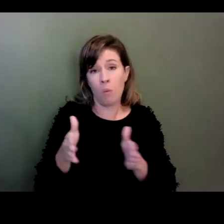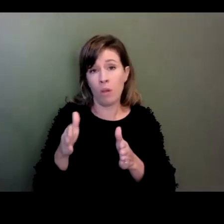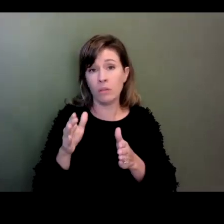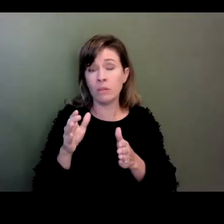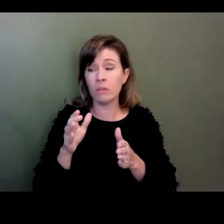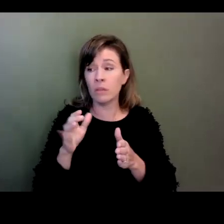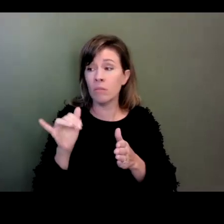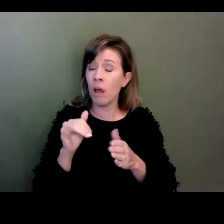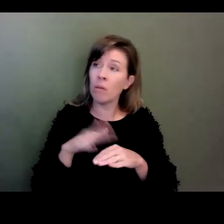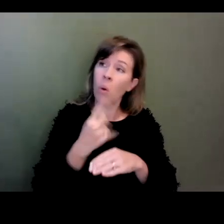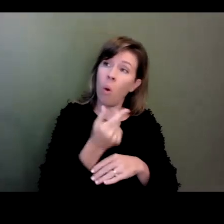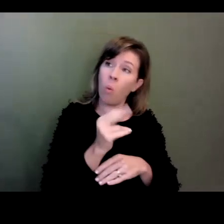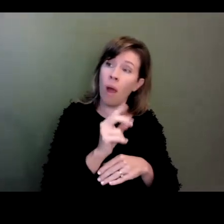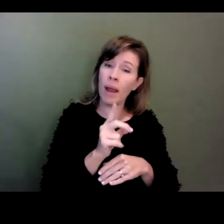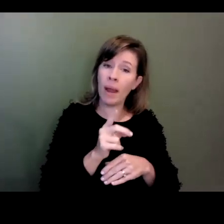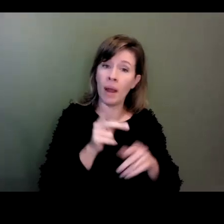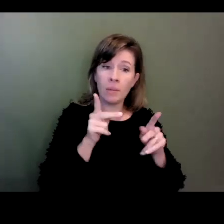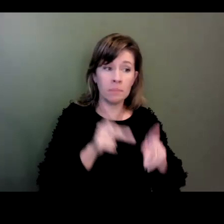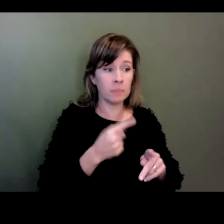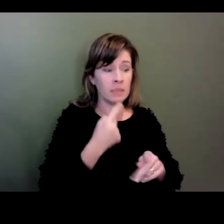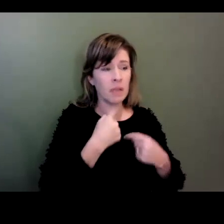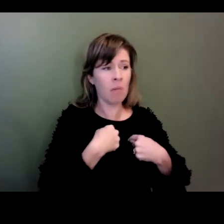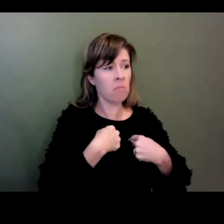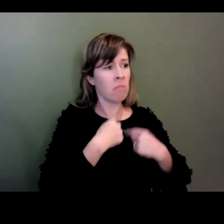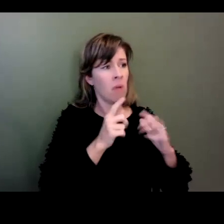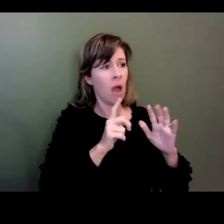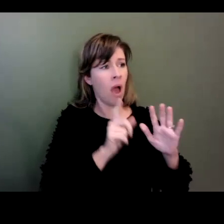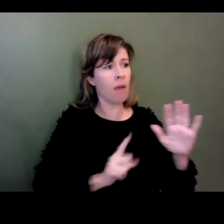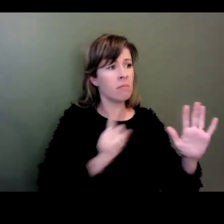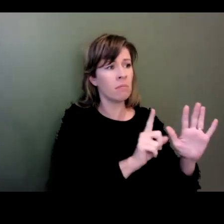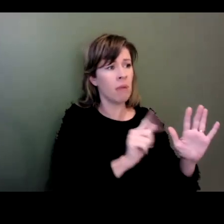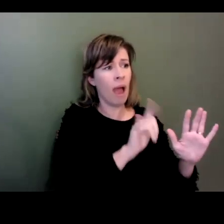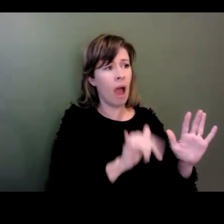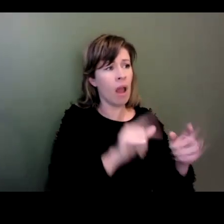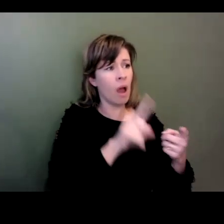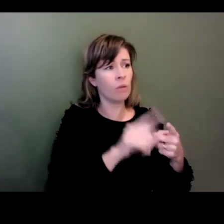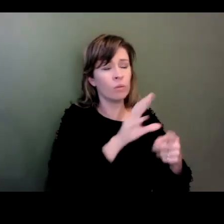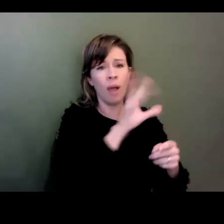ally to let's say the African American population here, but